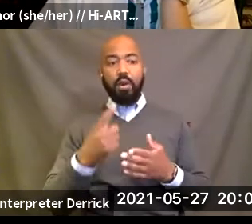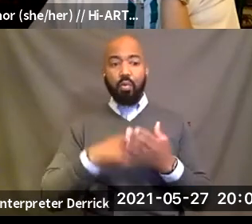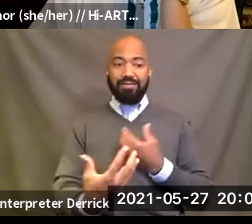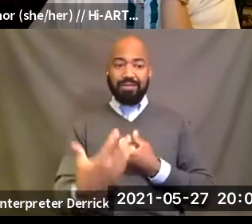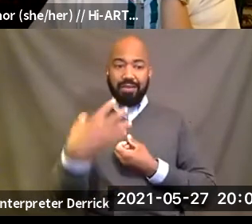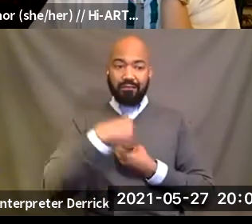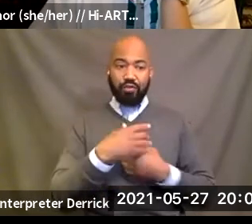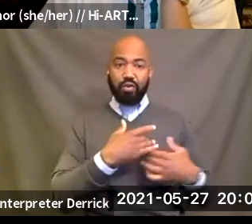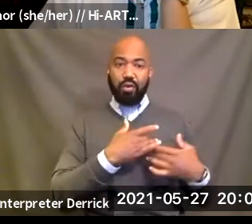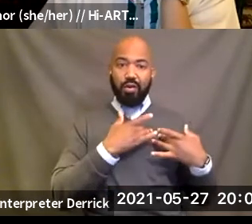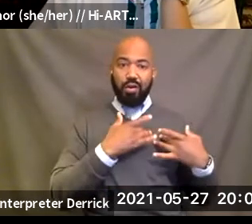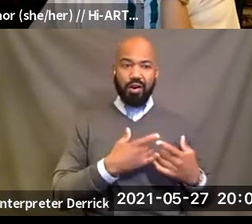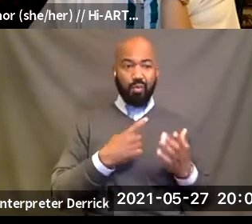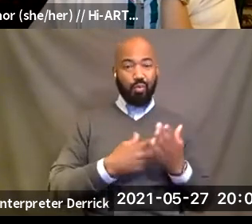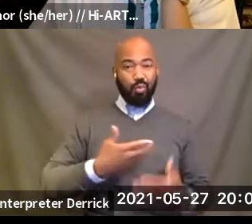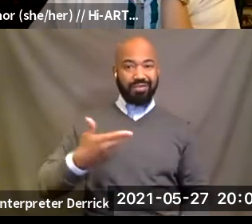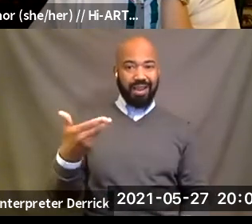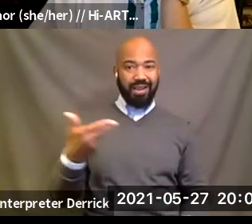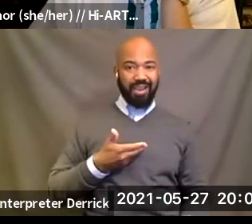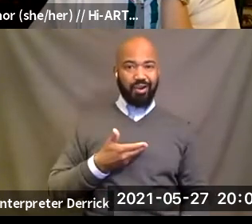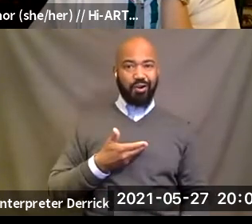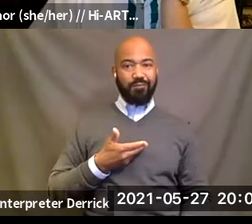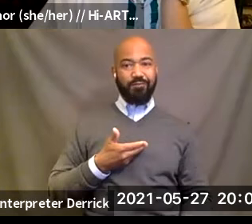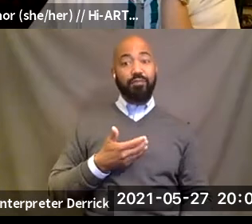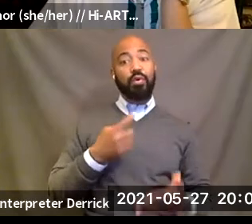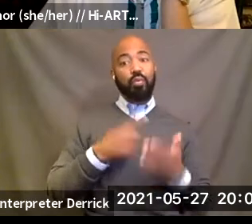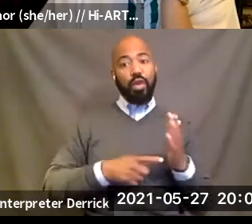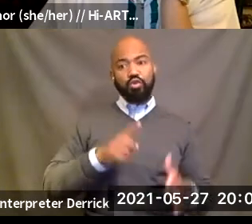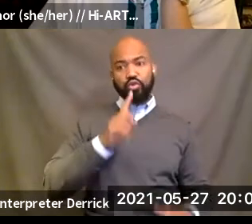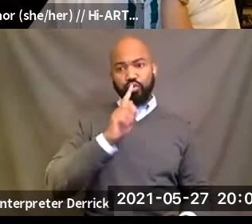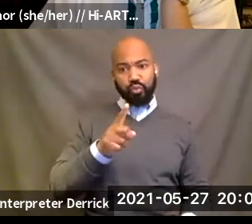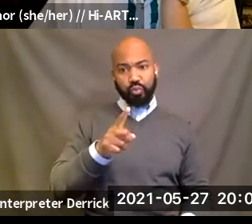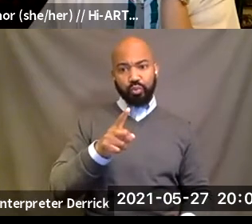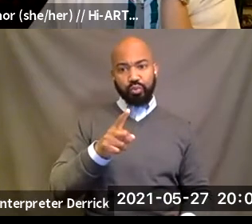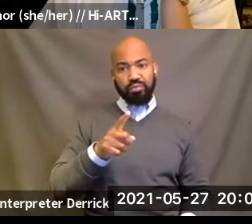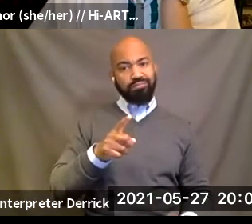Kirya Traber (she/her): Others want to take on that question. Kirya Traber (she/her): or answer about other connections Benjamin. Benjamin (they/them/elle): yeah you've been speaking.